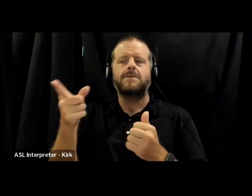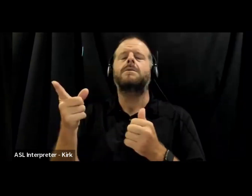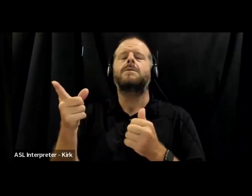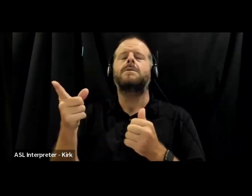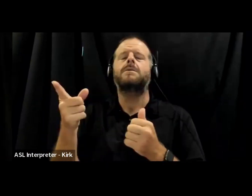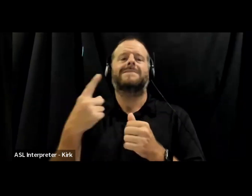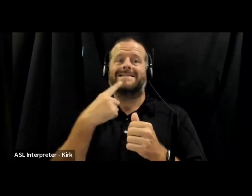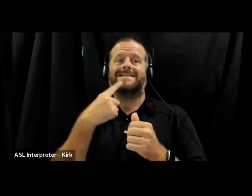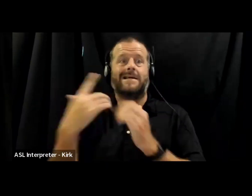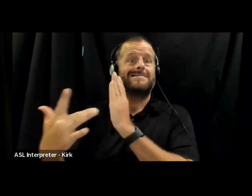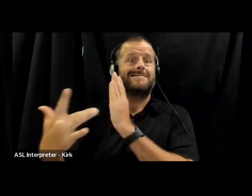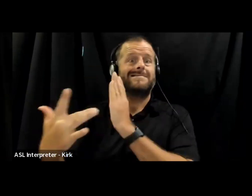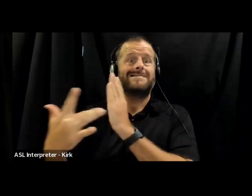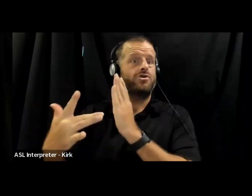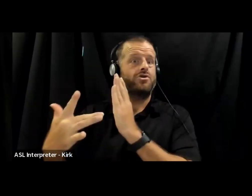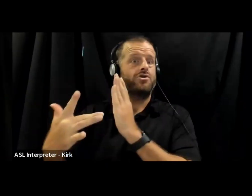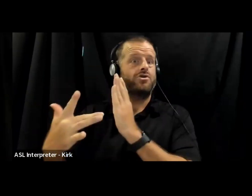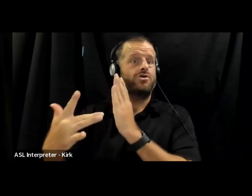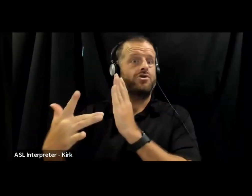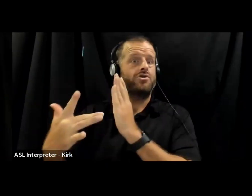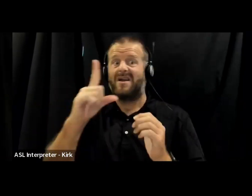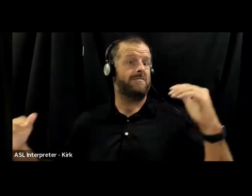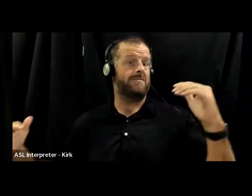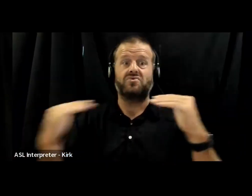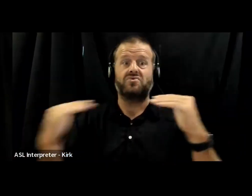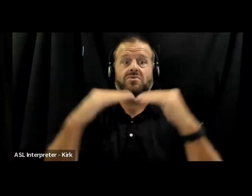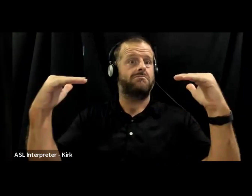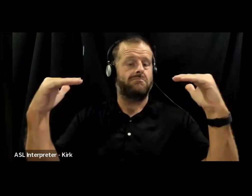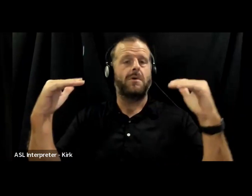great equalizer for persons with disabilities.